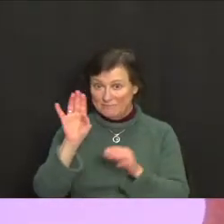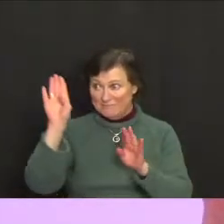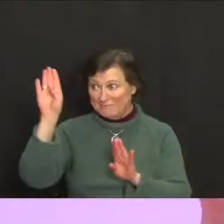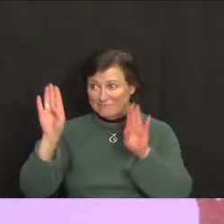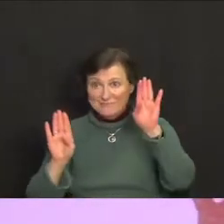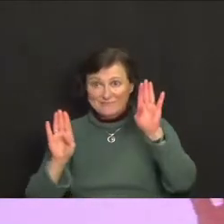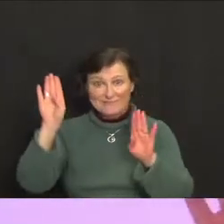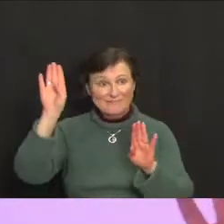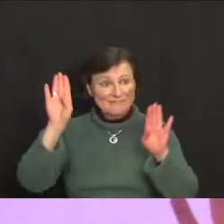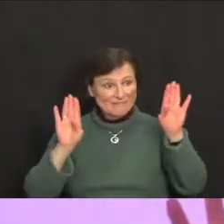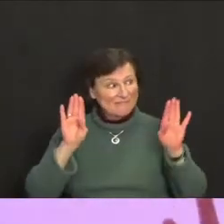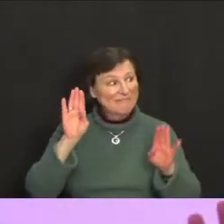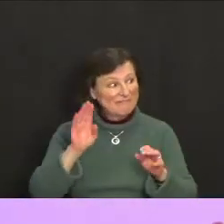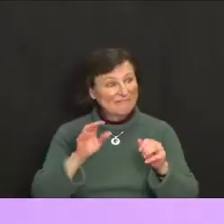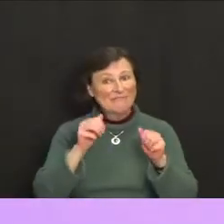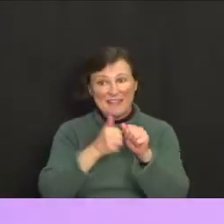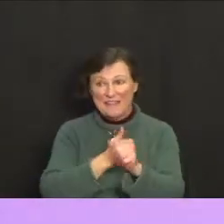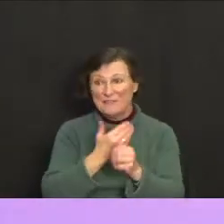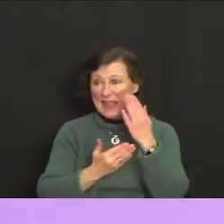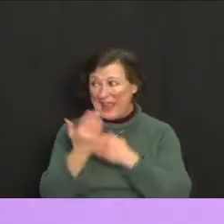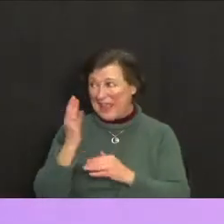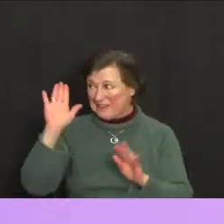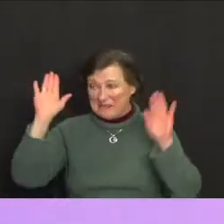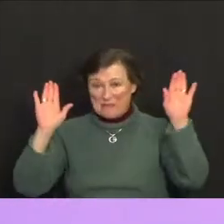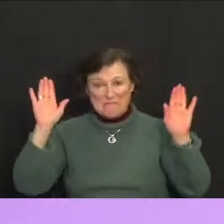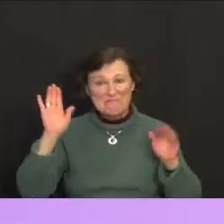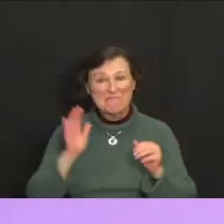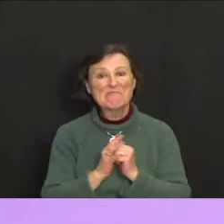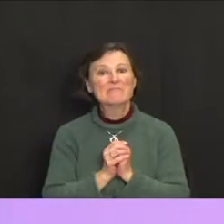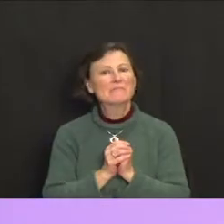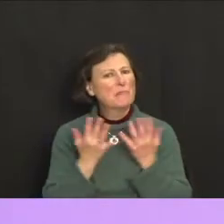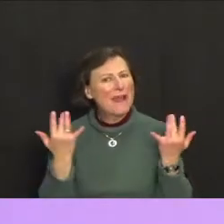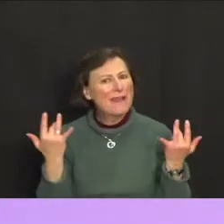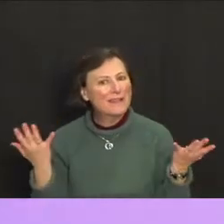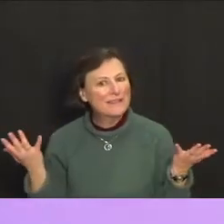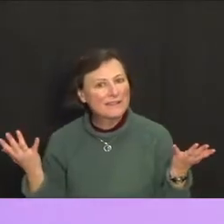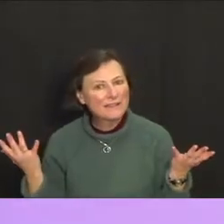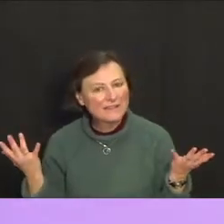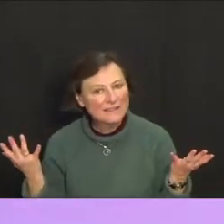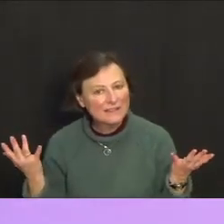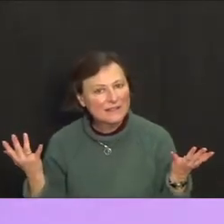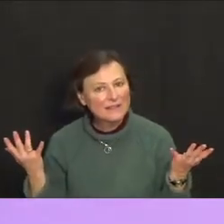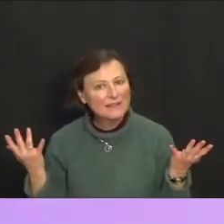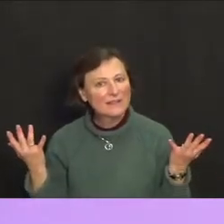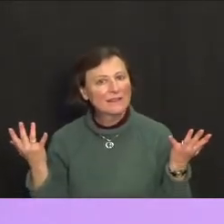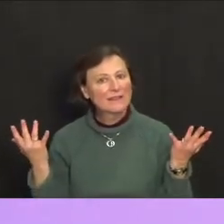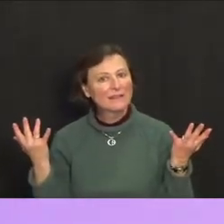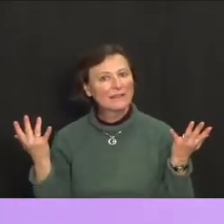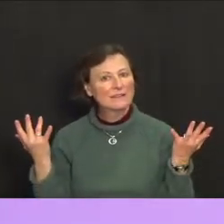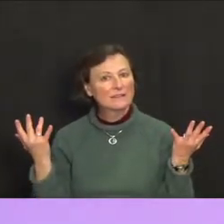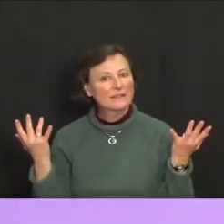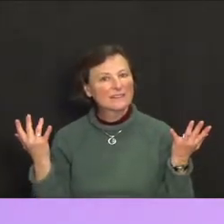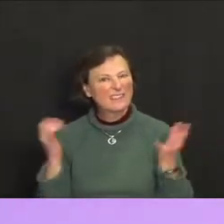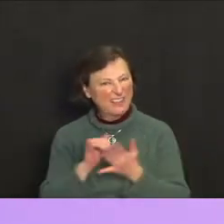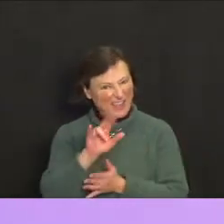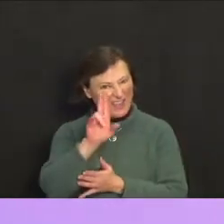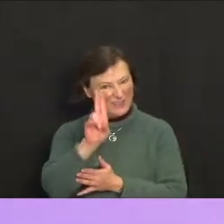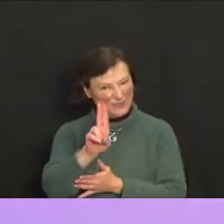Pretty much every hand goes up. Why? Is that a Unitarian Universalist teaching?